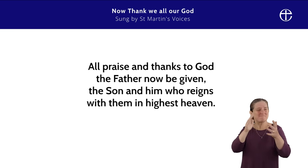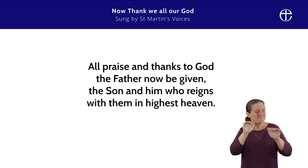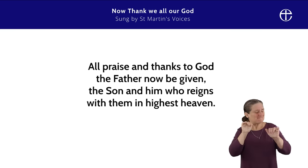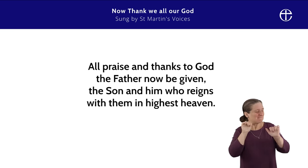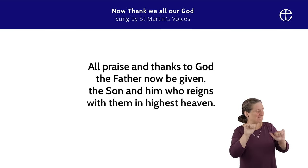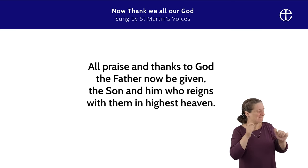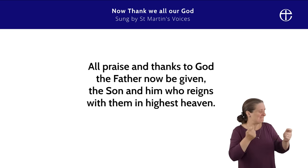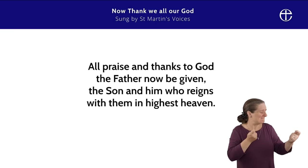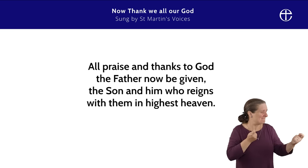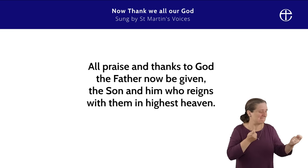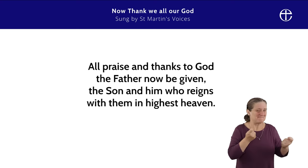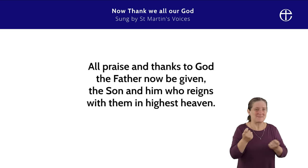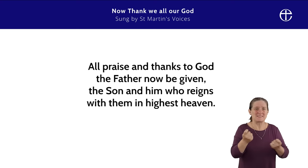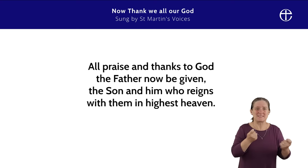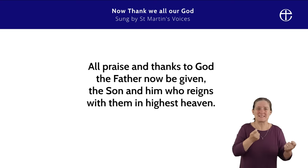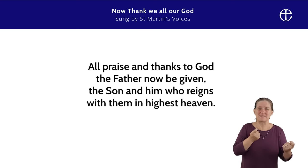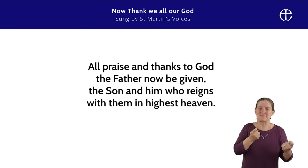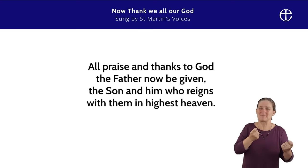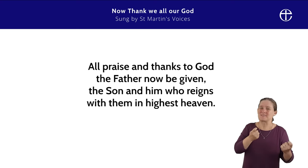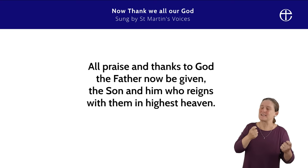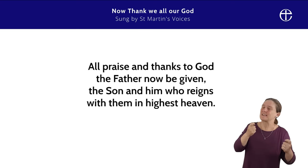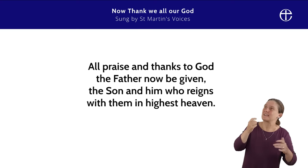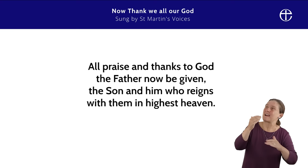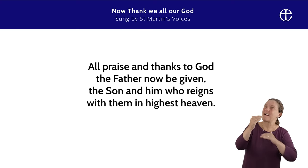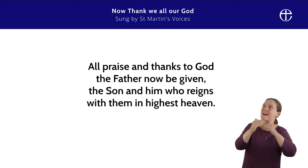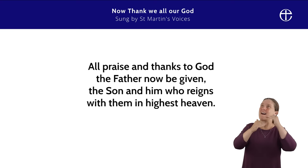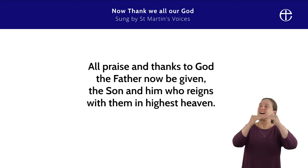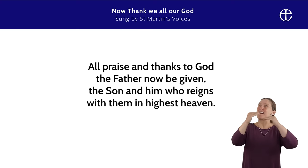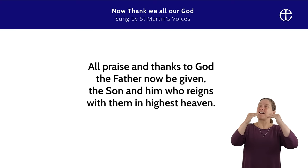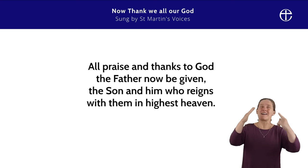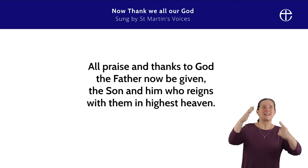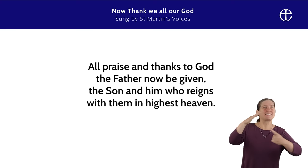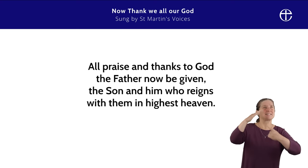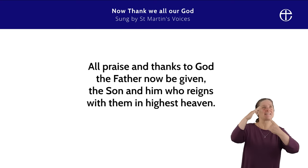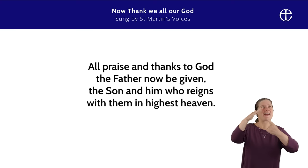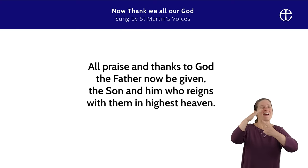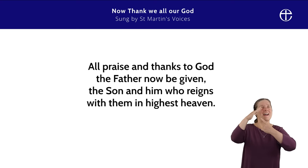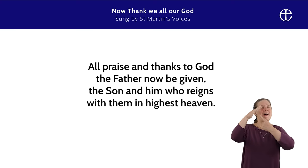With them in highest heaven